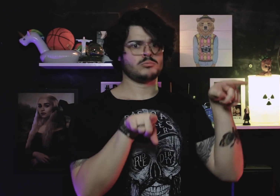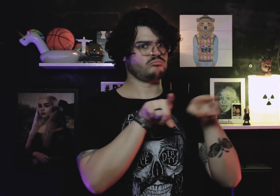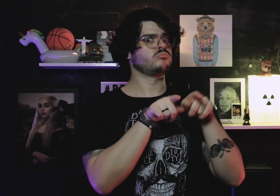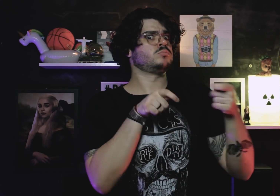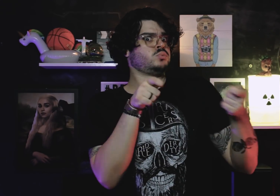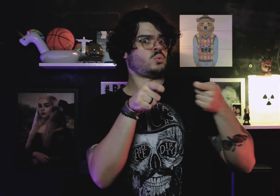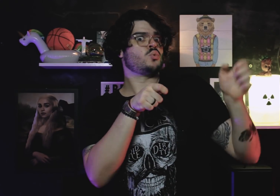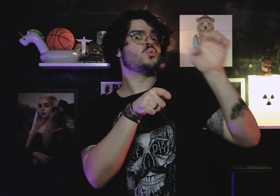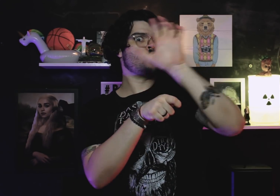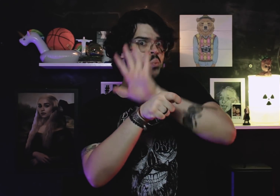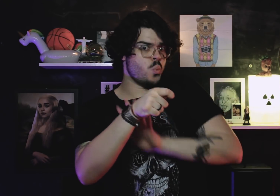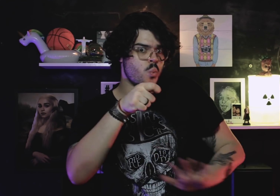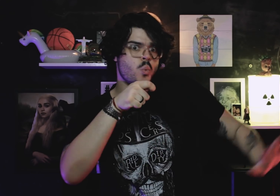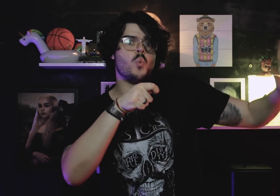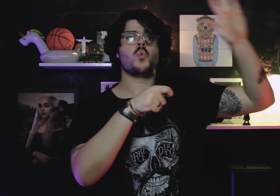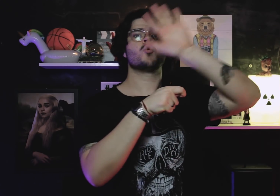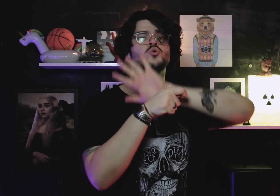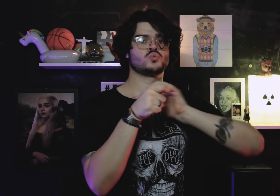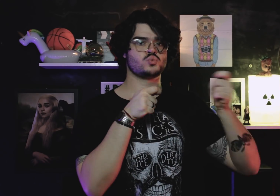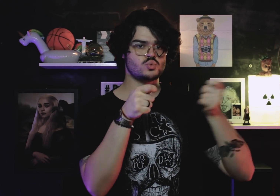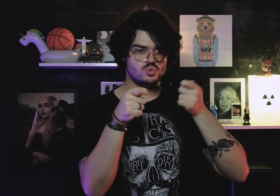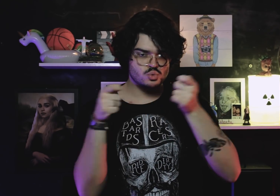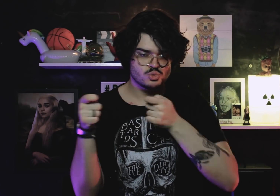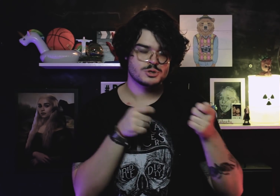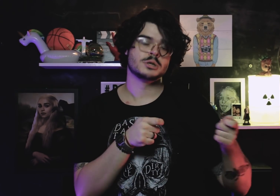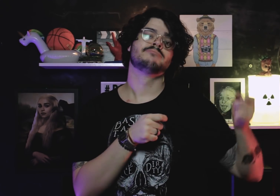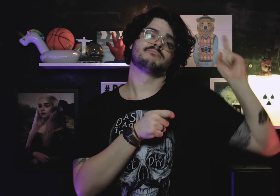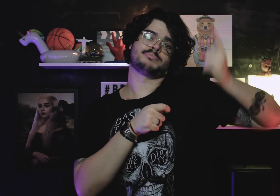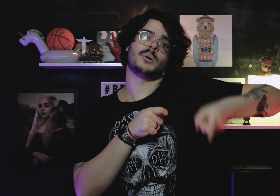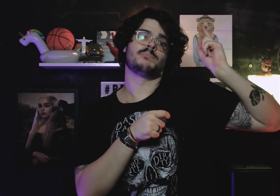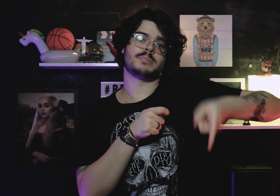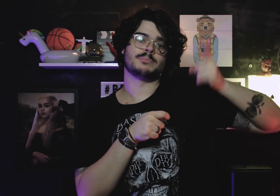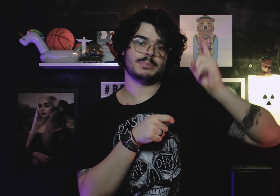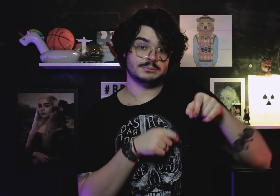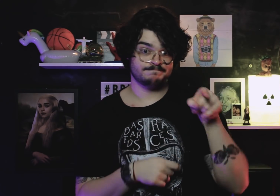and commanded Europe.